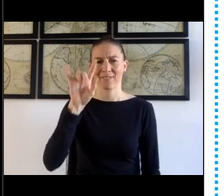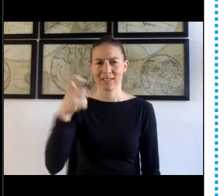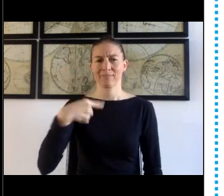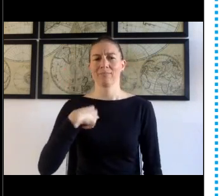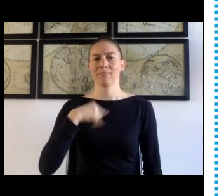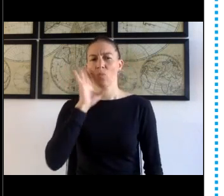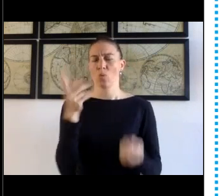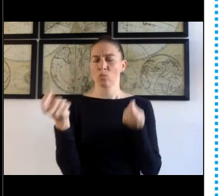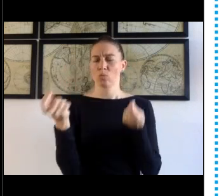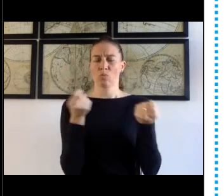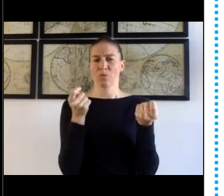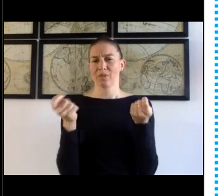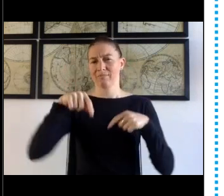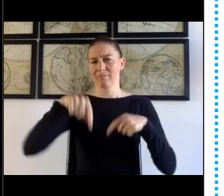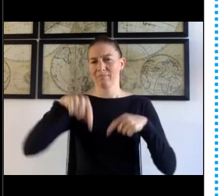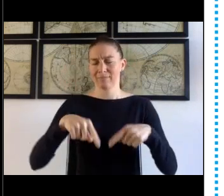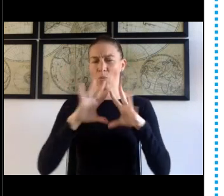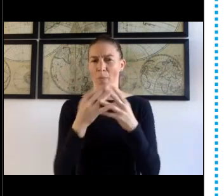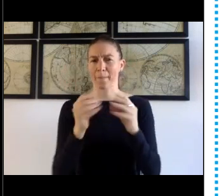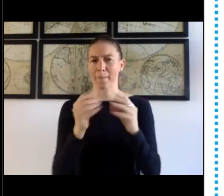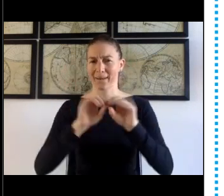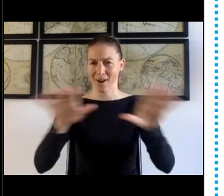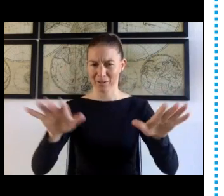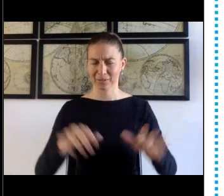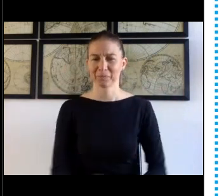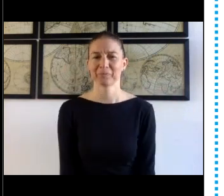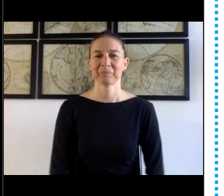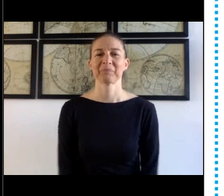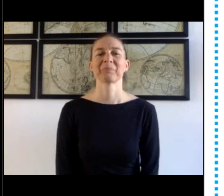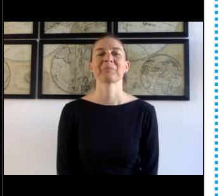After this introduction, I'll give the floor to Mher Hakobyan.